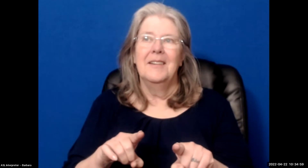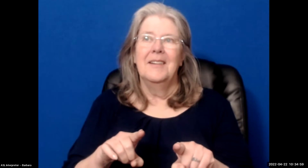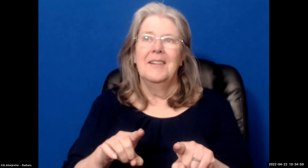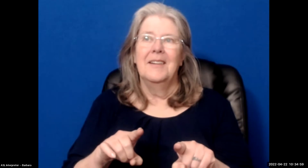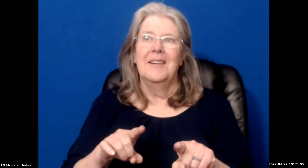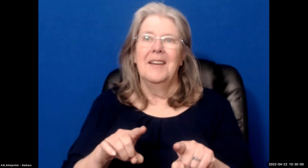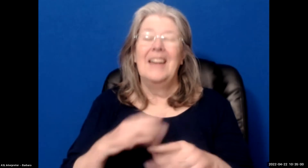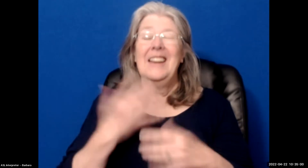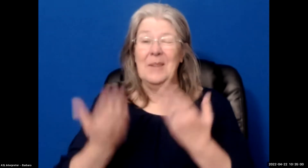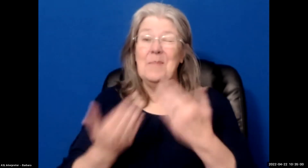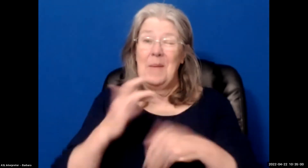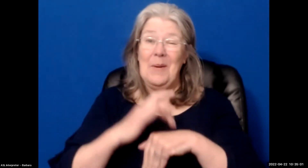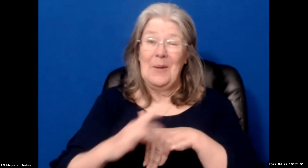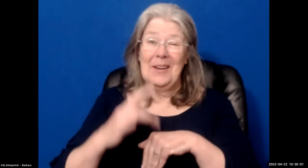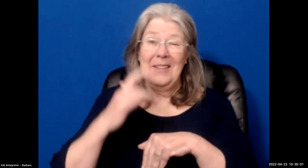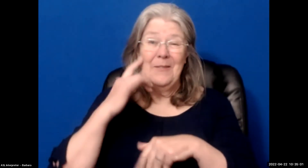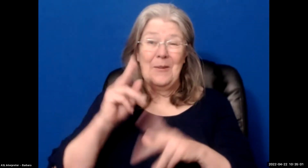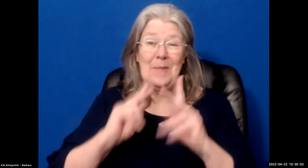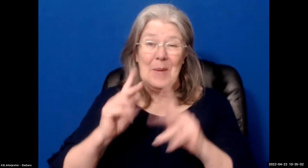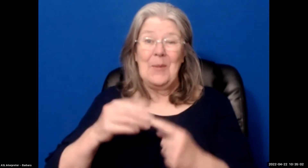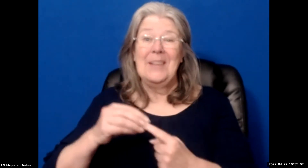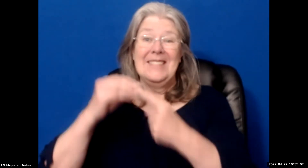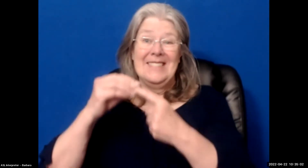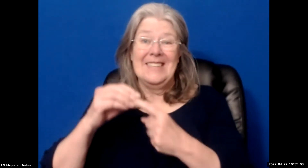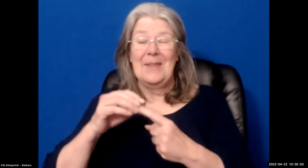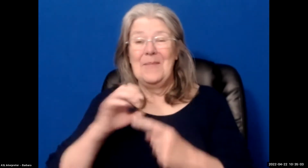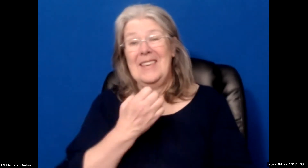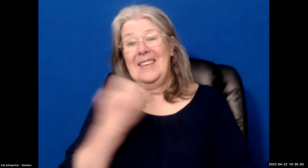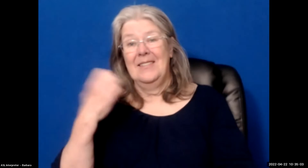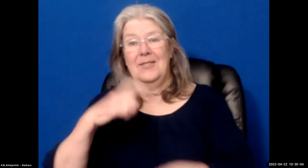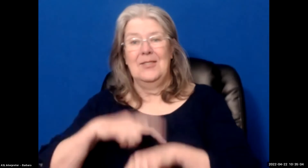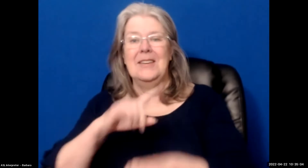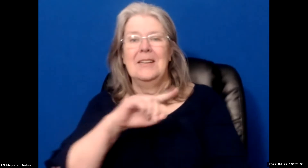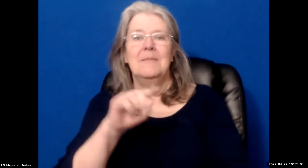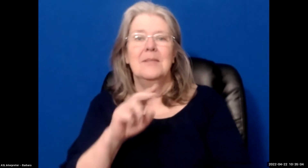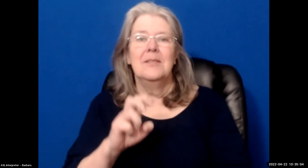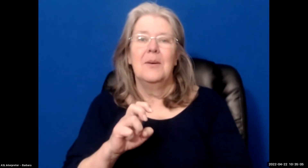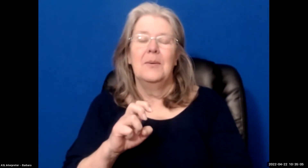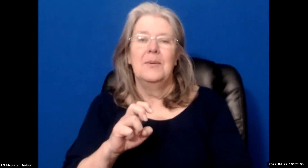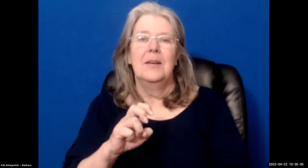Our topic is the learning to safely leave with COVID-19. We